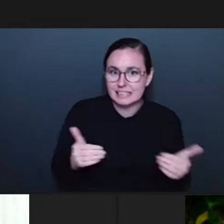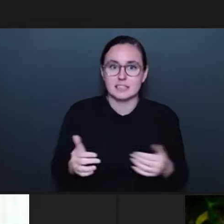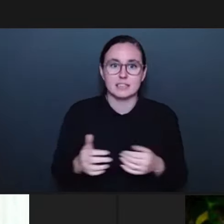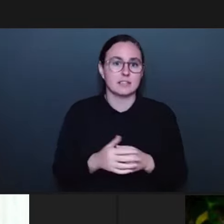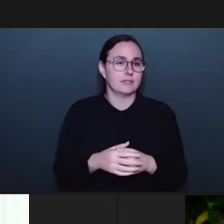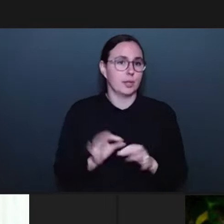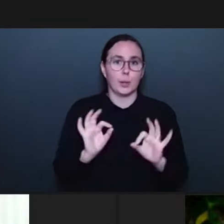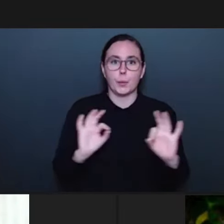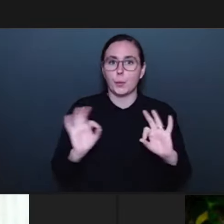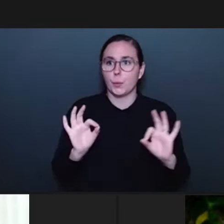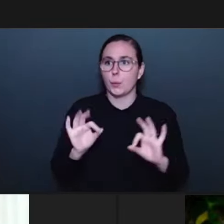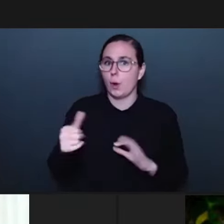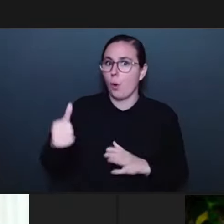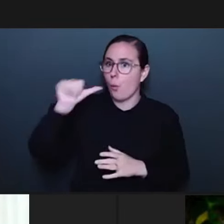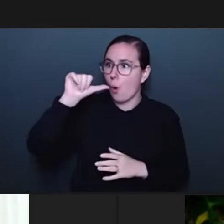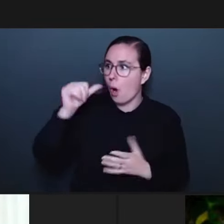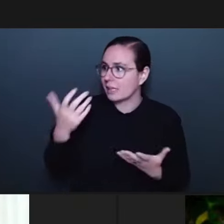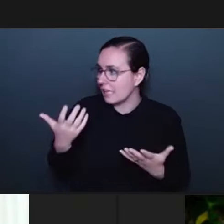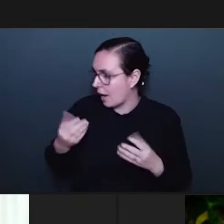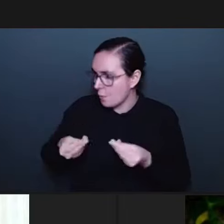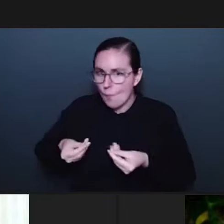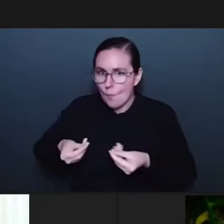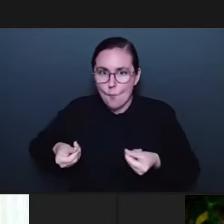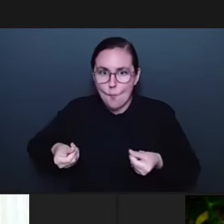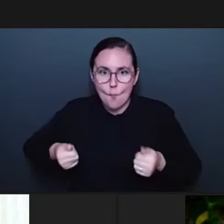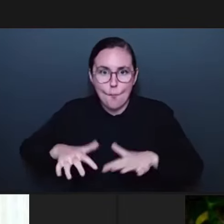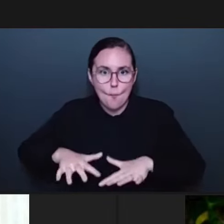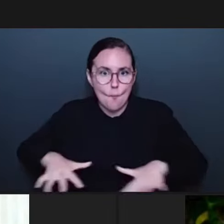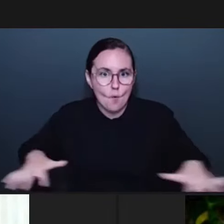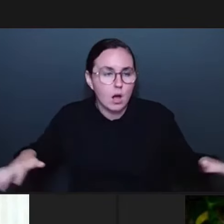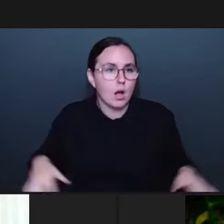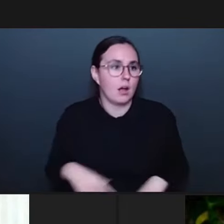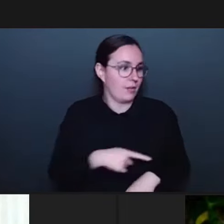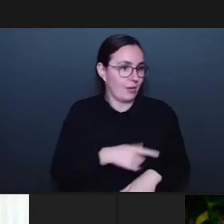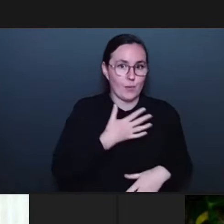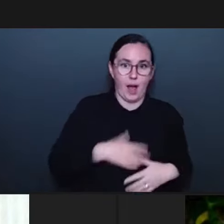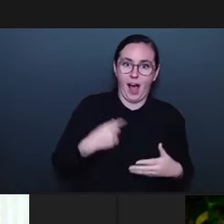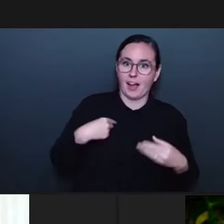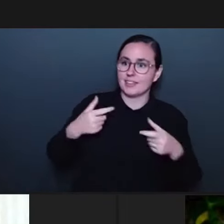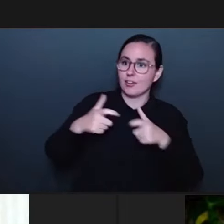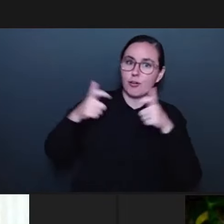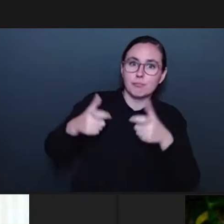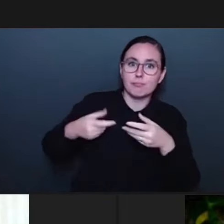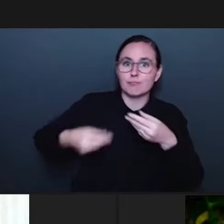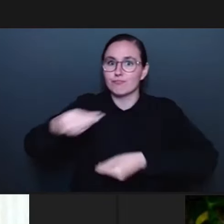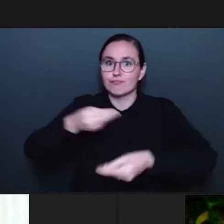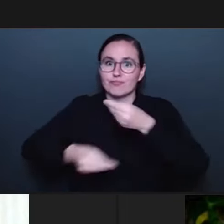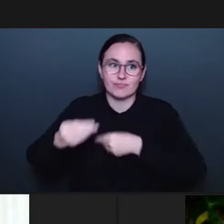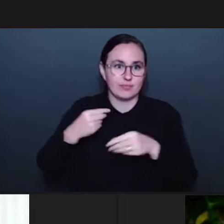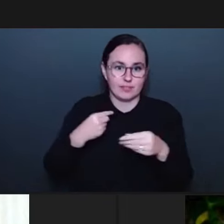or to sell your goods. So, that's the first challenge, is that exclusion from conflict